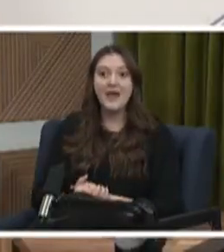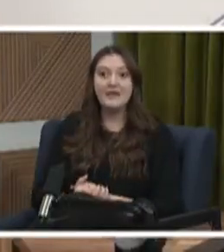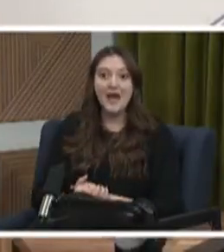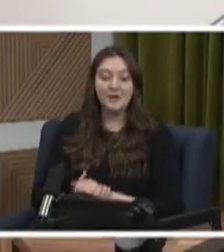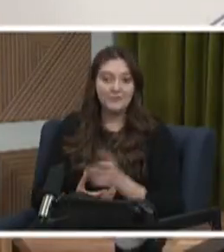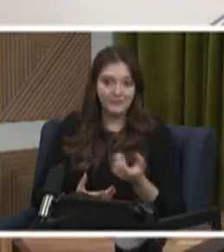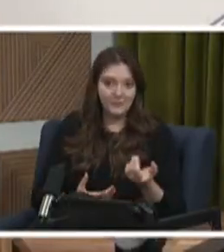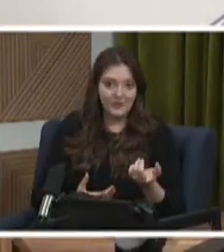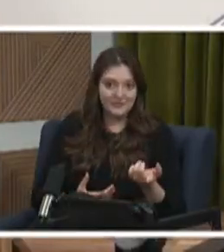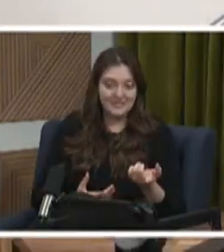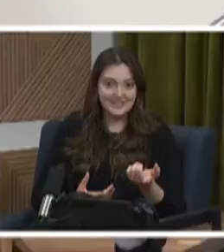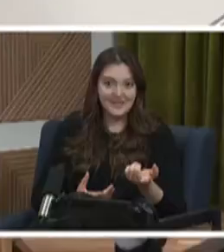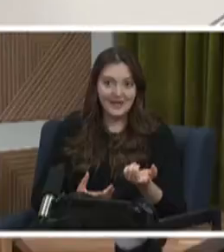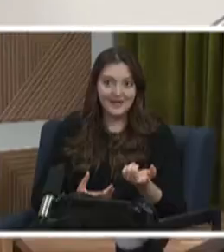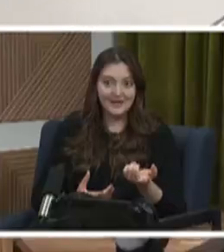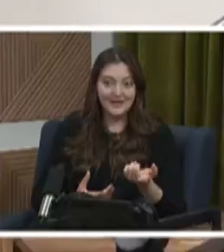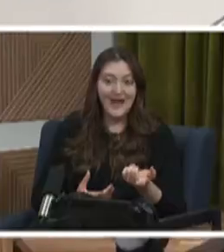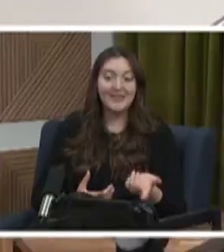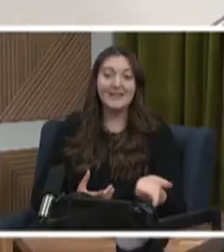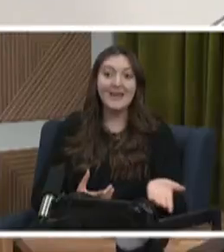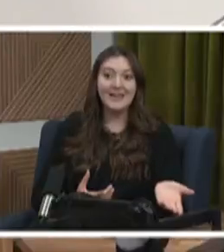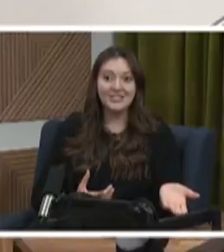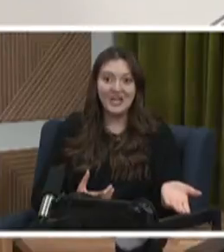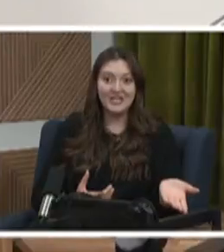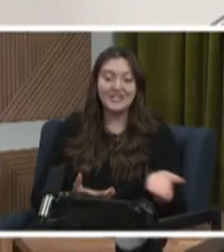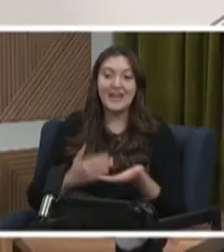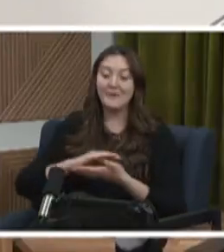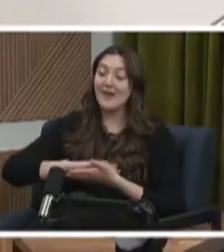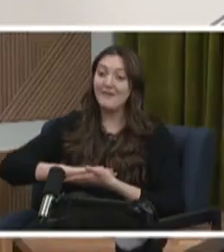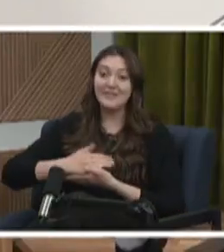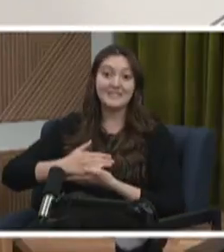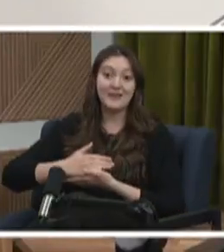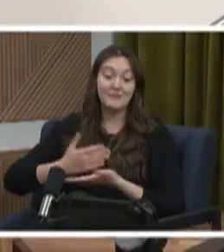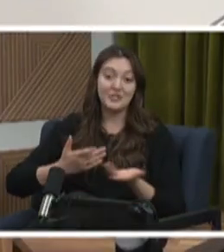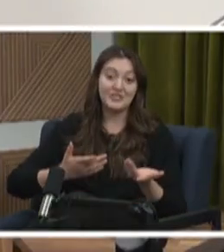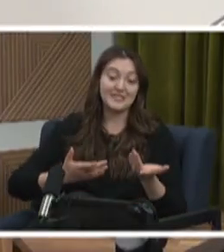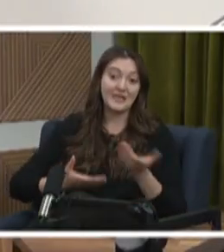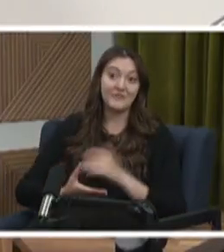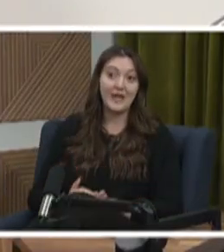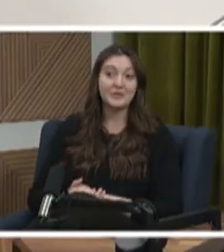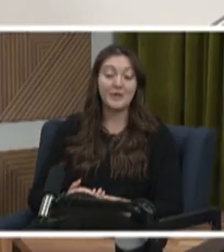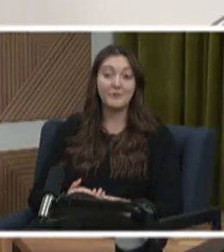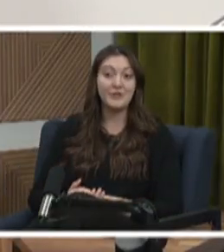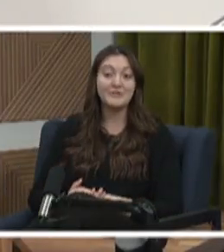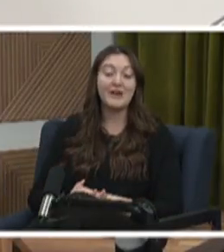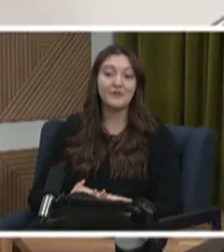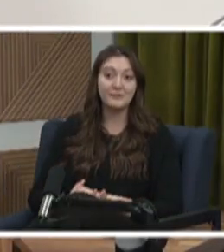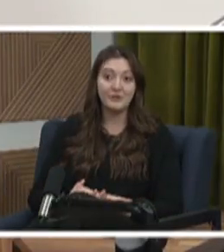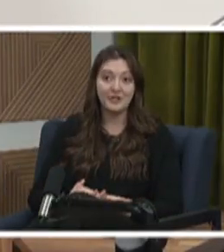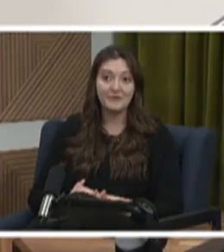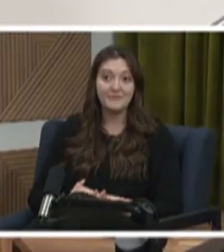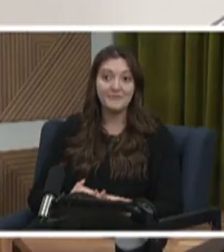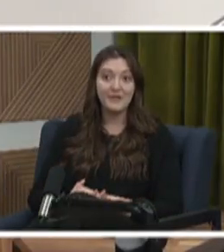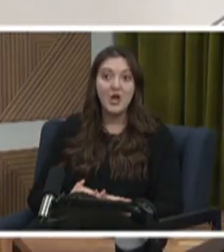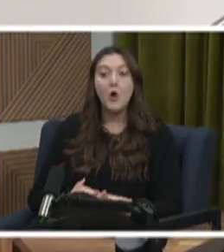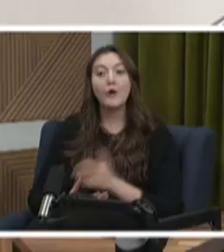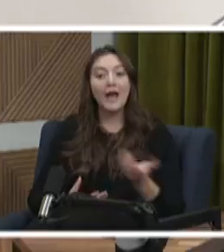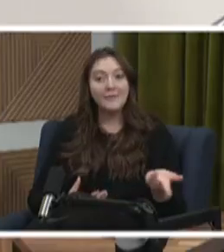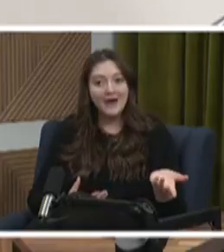Now, we use this sign and then again it changed and now we have this sign which is the sign for laptop and we use that for computer or iPad.